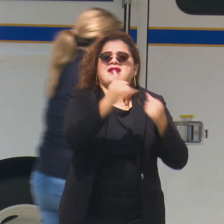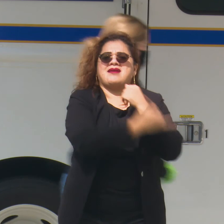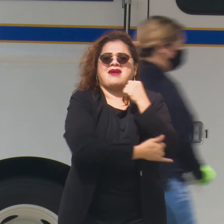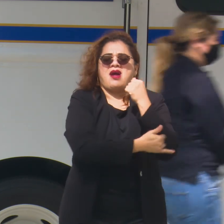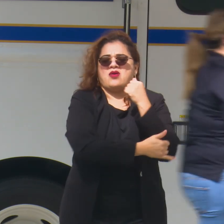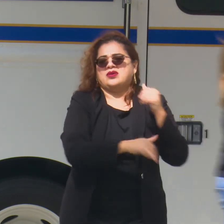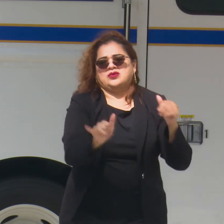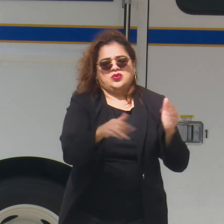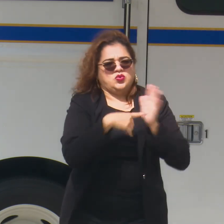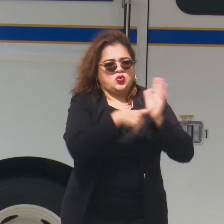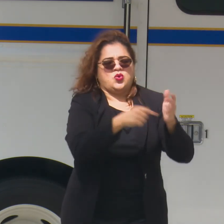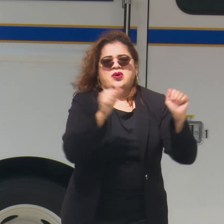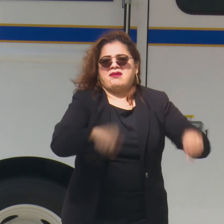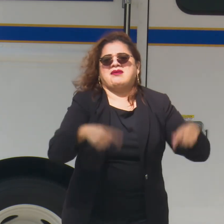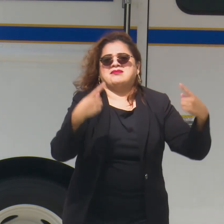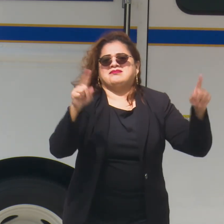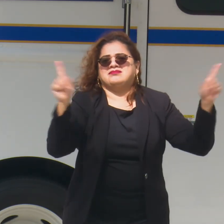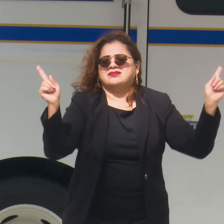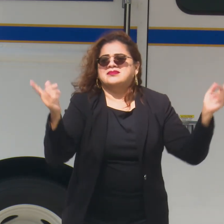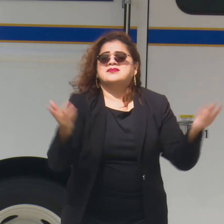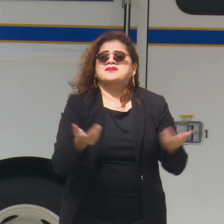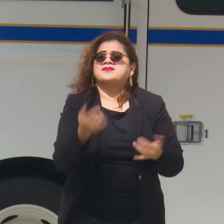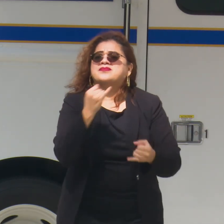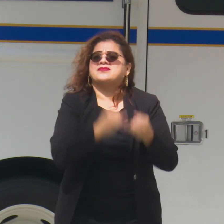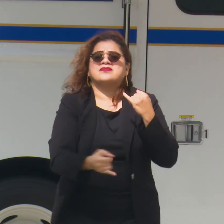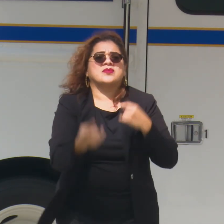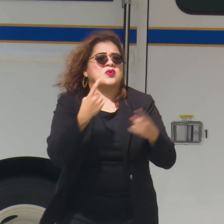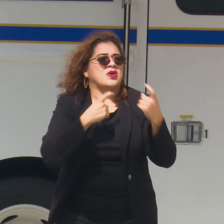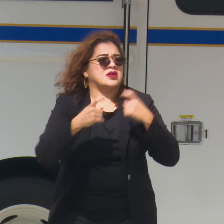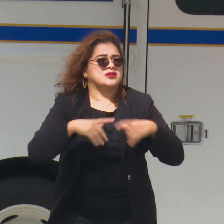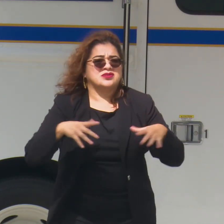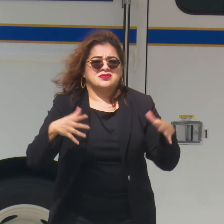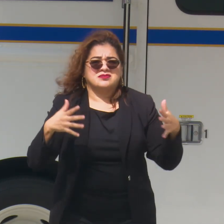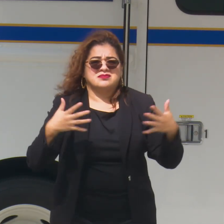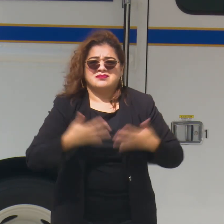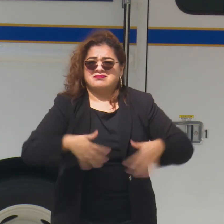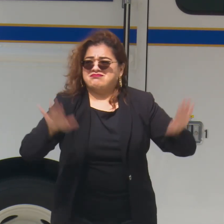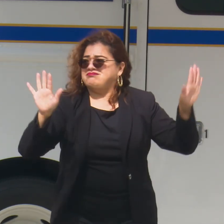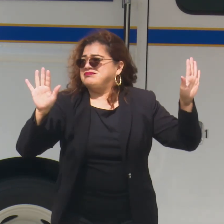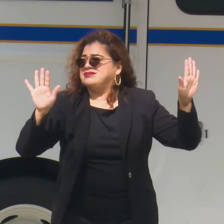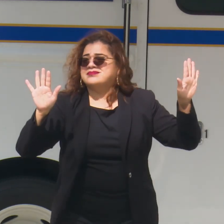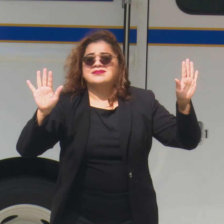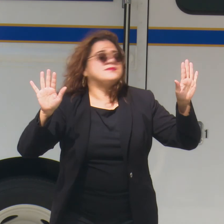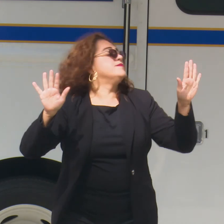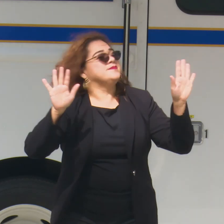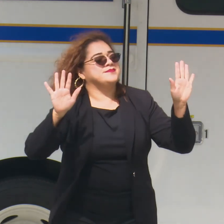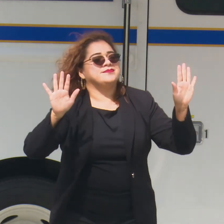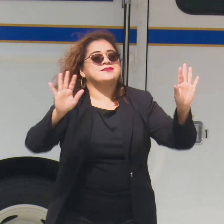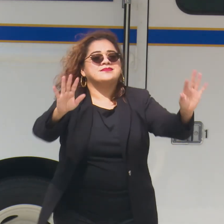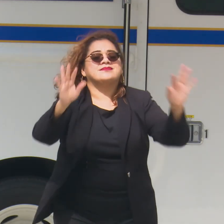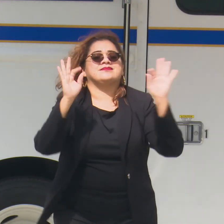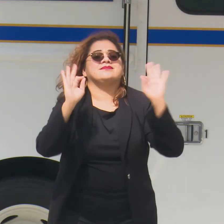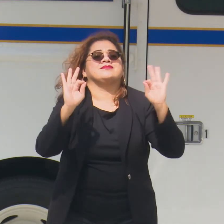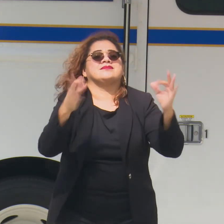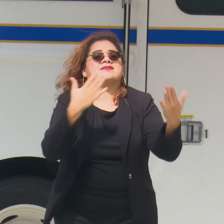Is there any final questions before we wrap up? Okay great so thank you. Thank you very much